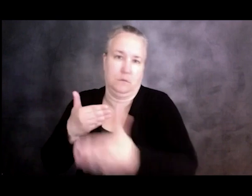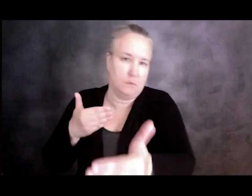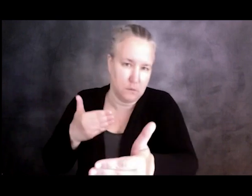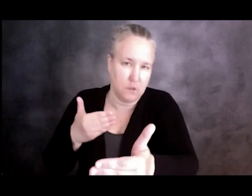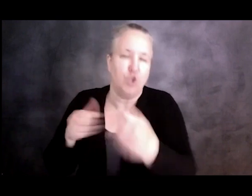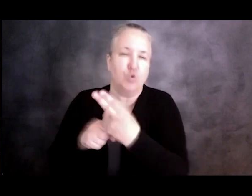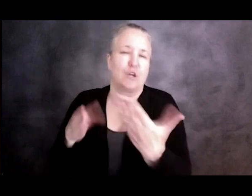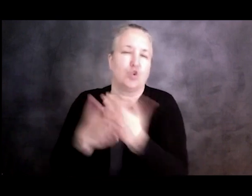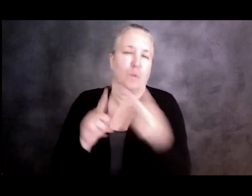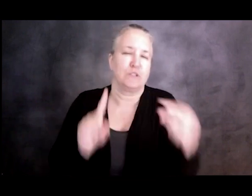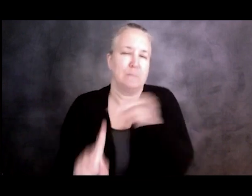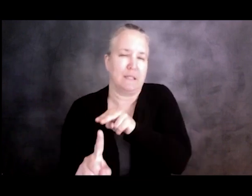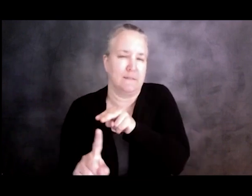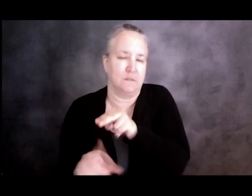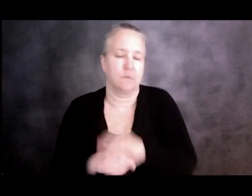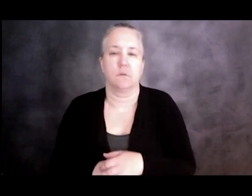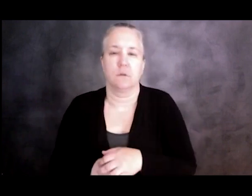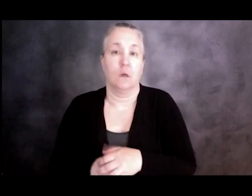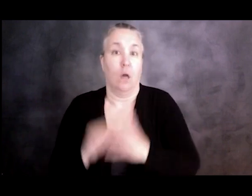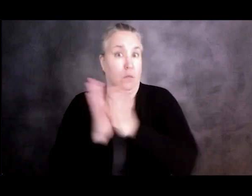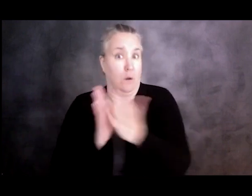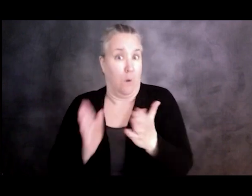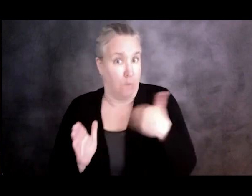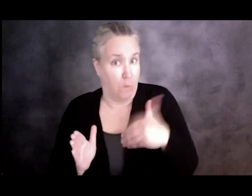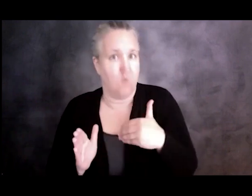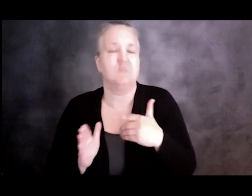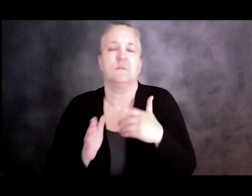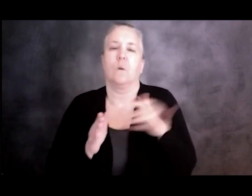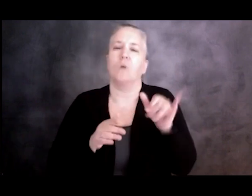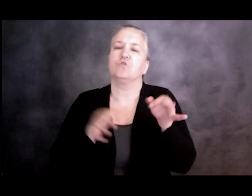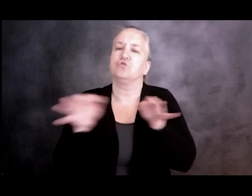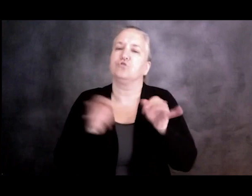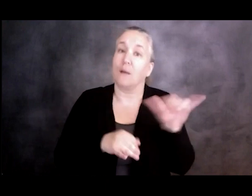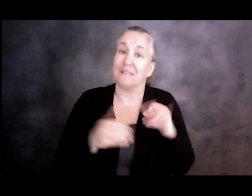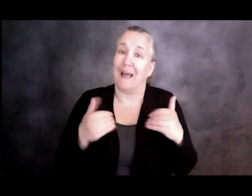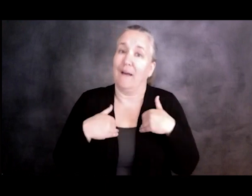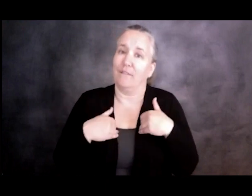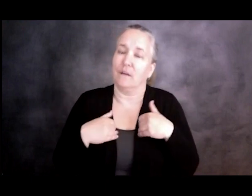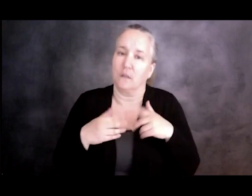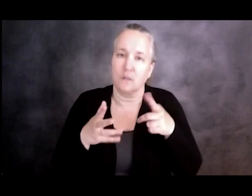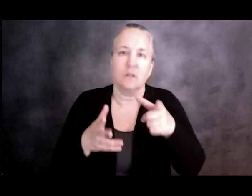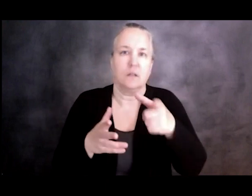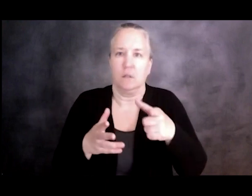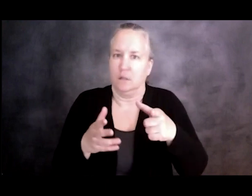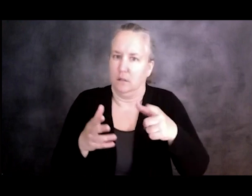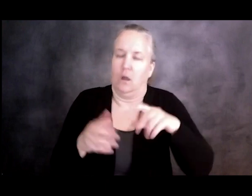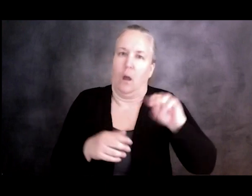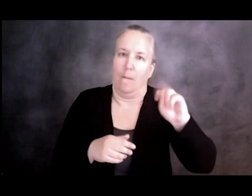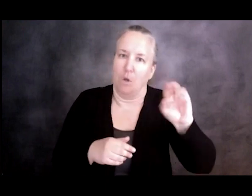The audacious novel has also been described by The Guardian as having a Whitman-like multiplicity as it, quote,